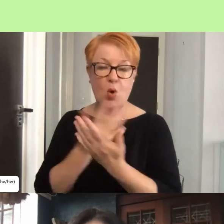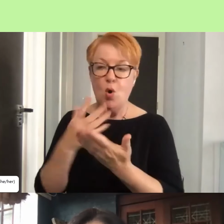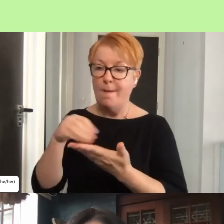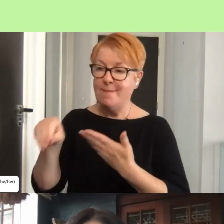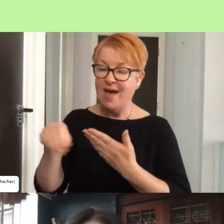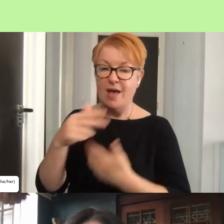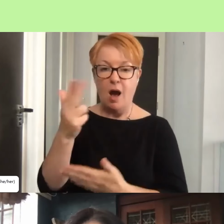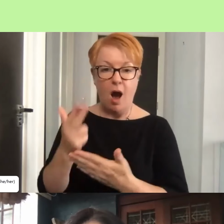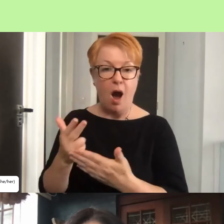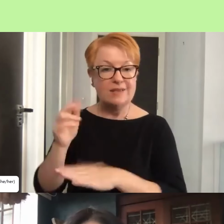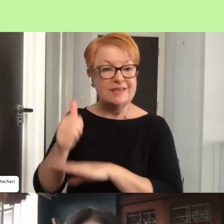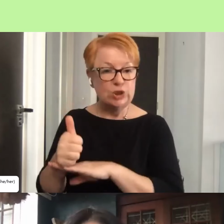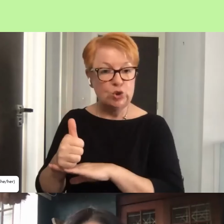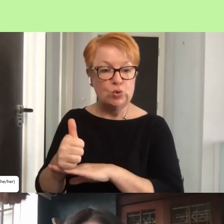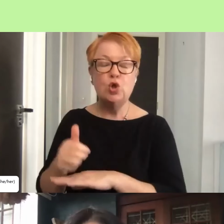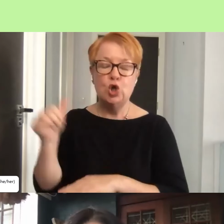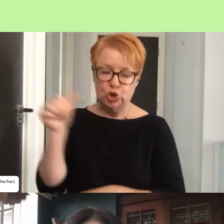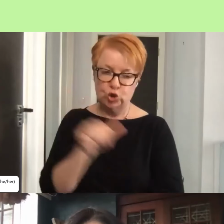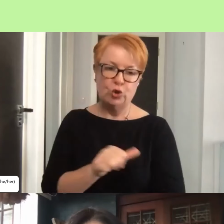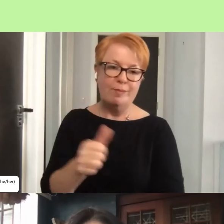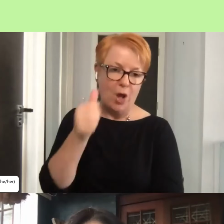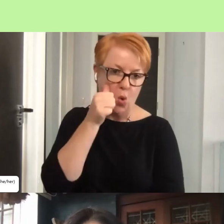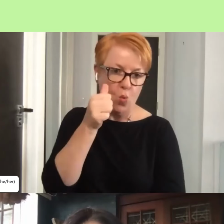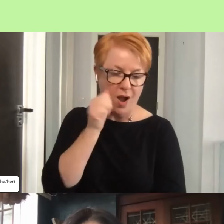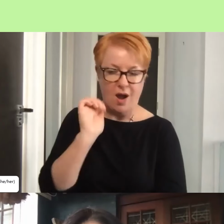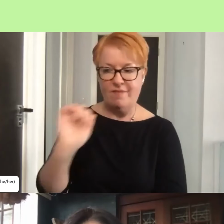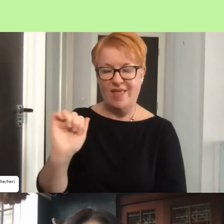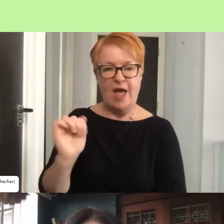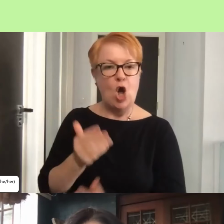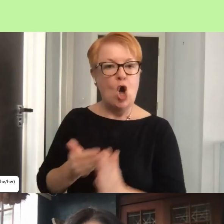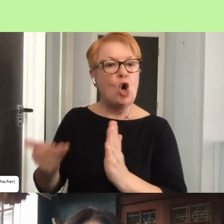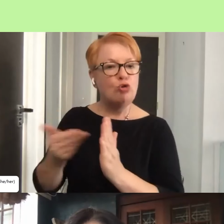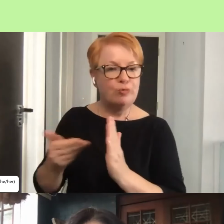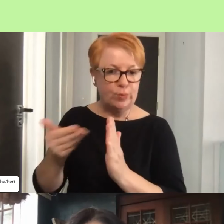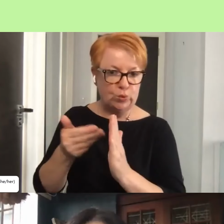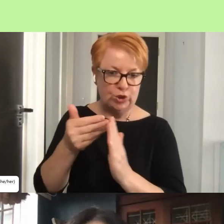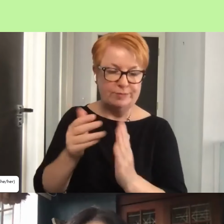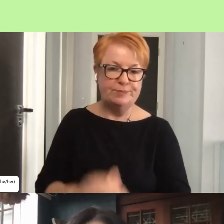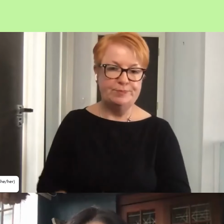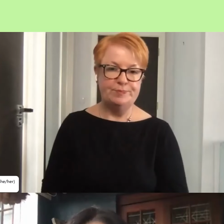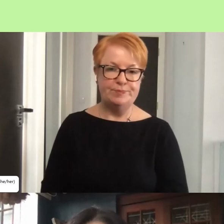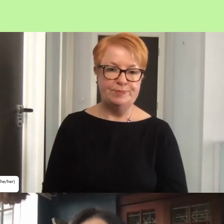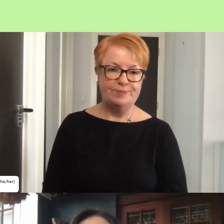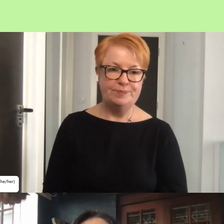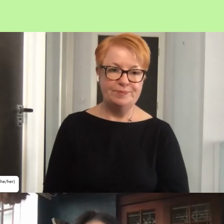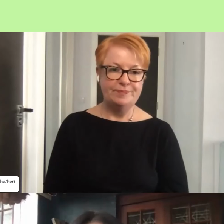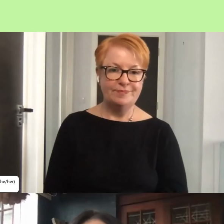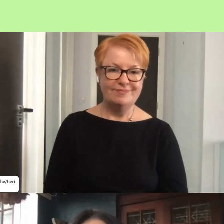everyone should be aware of the contribution they are doing, it is not to be underestimated.